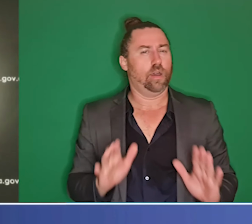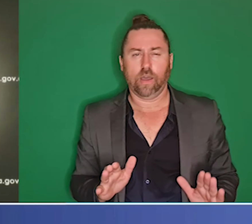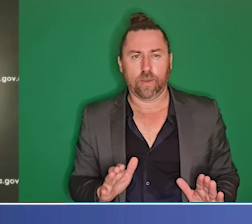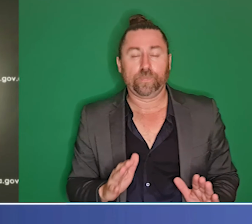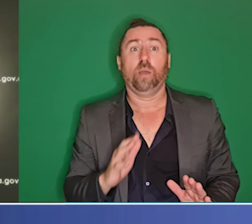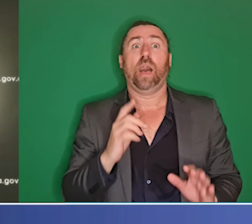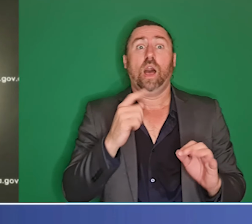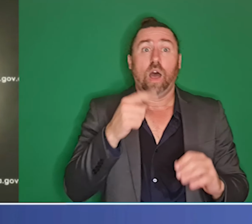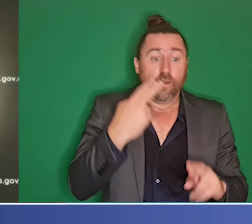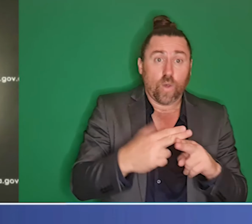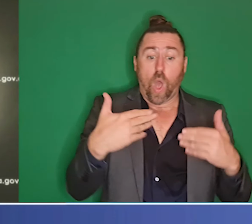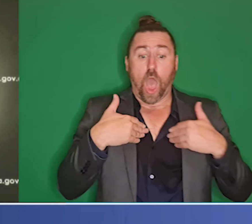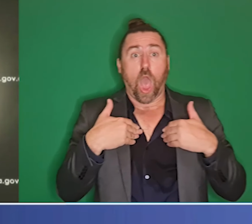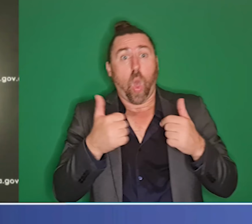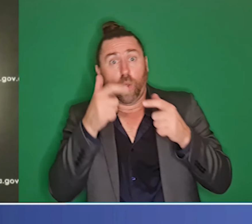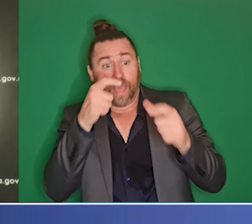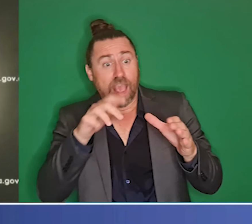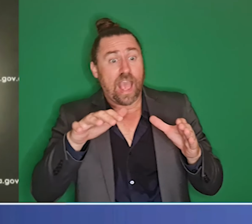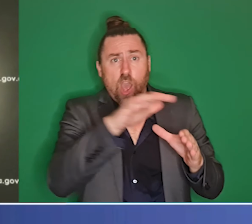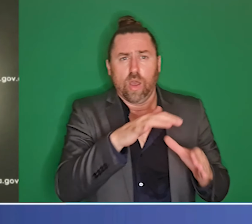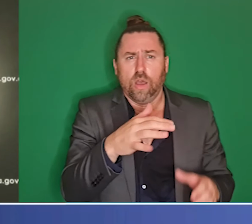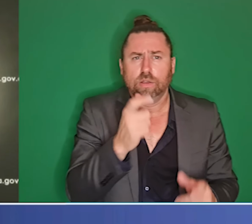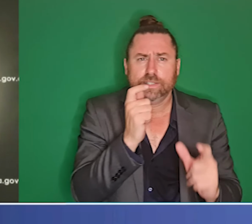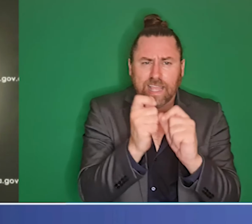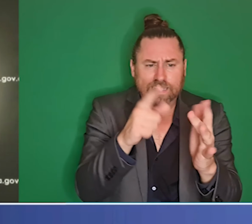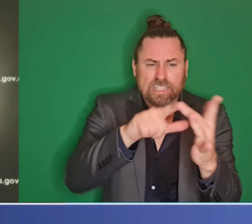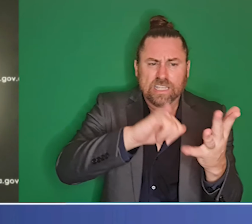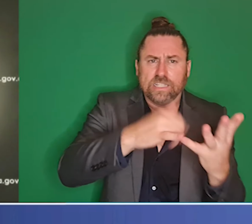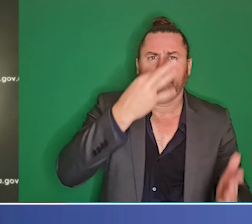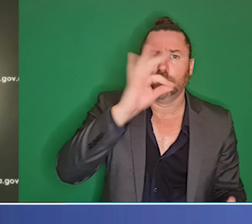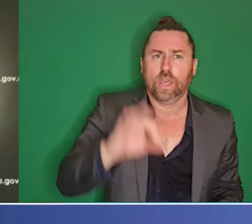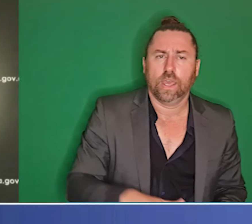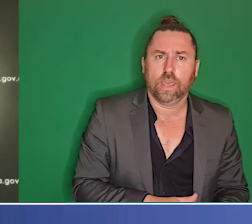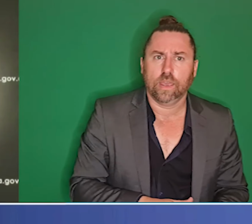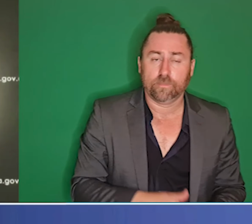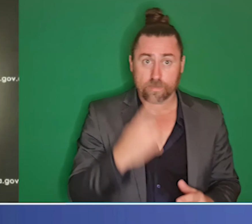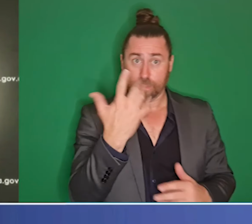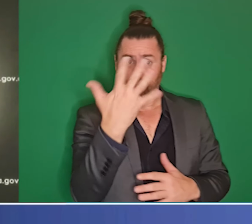Tests are free in a health care environment. We've done 58 million point of care tests.